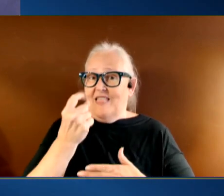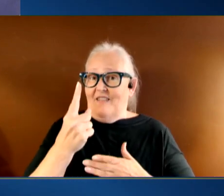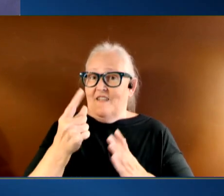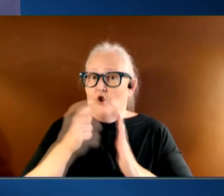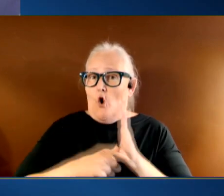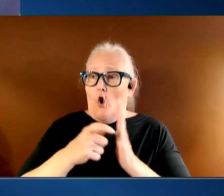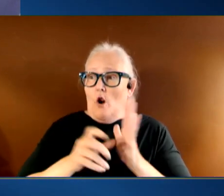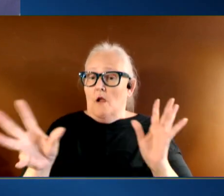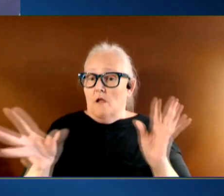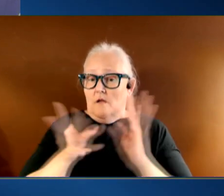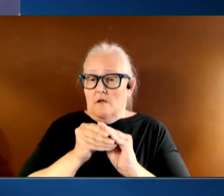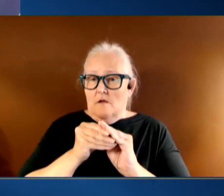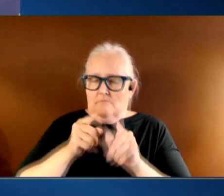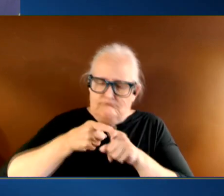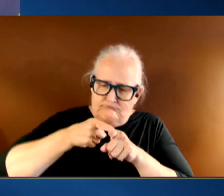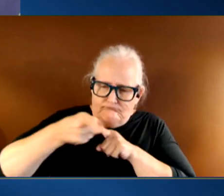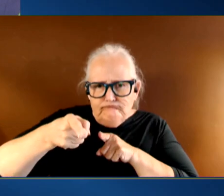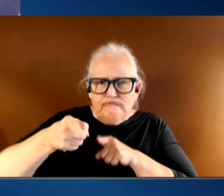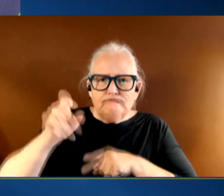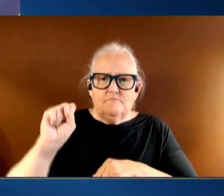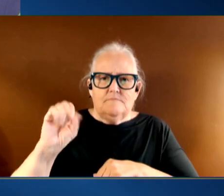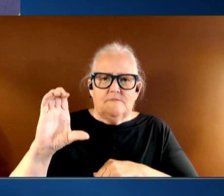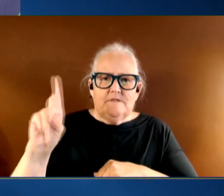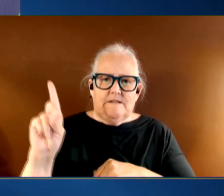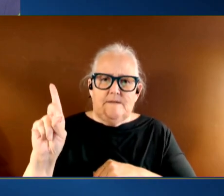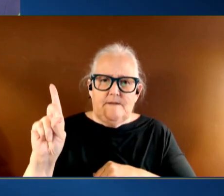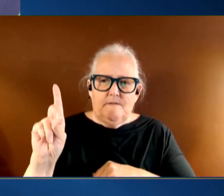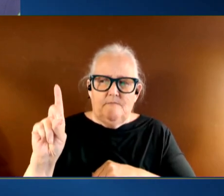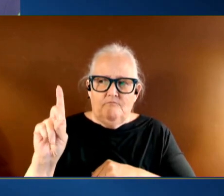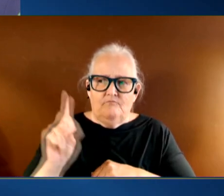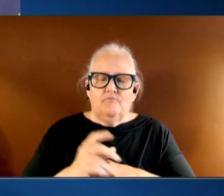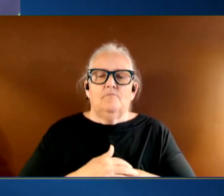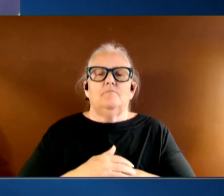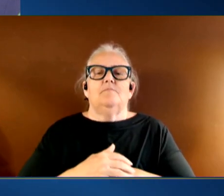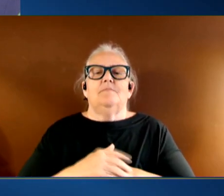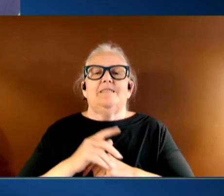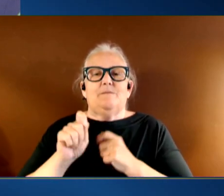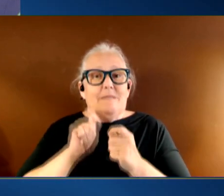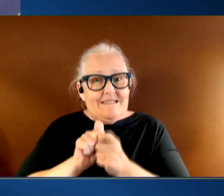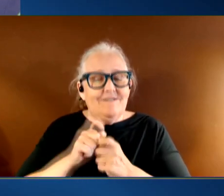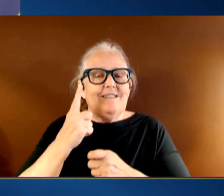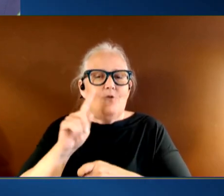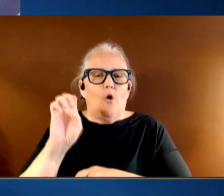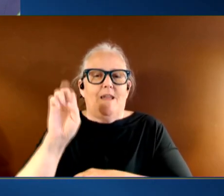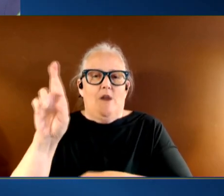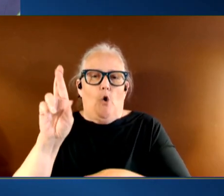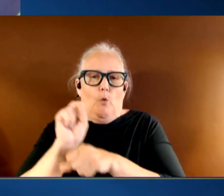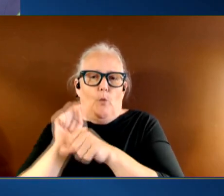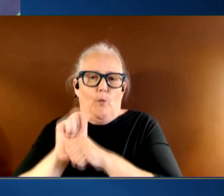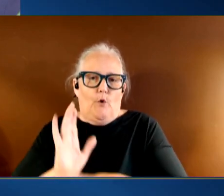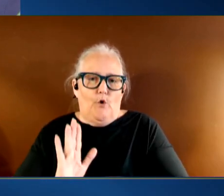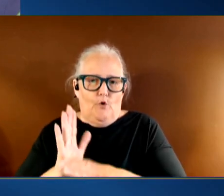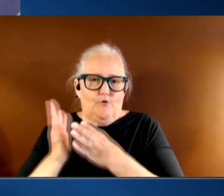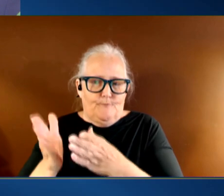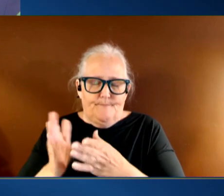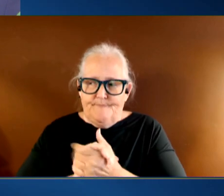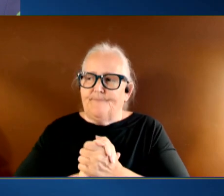about sickle cell disease. And it was targeted towards er clinicians, including best practices,